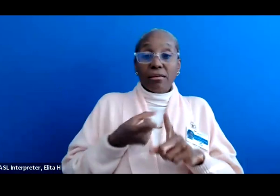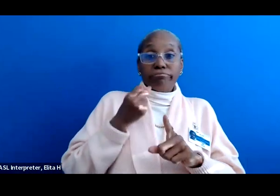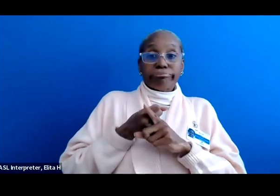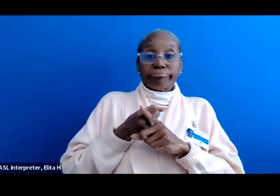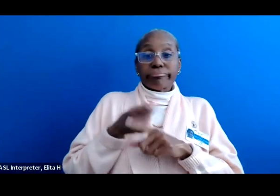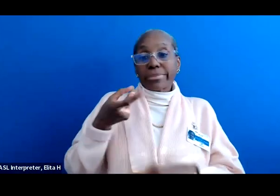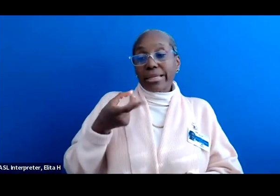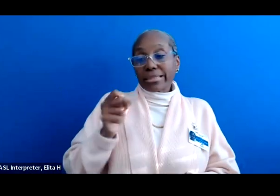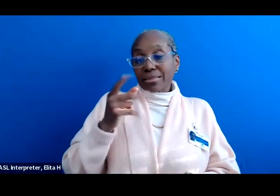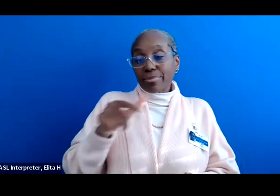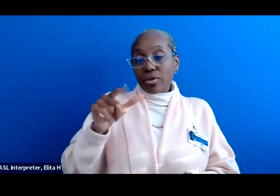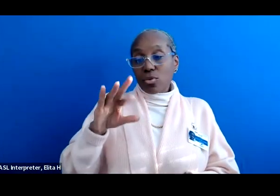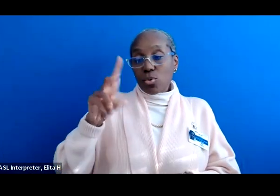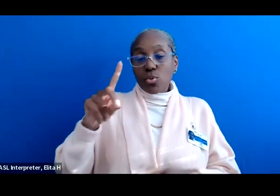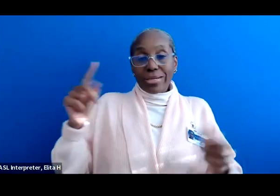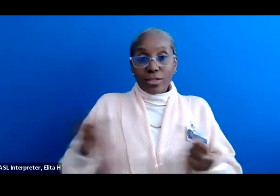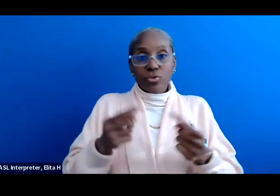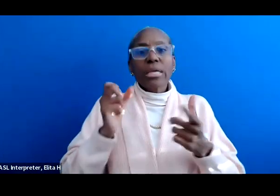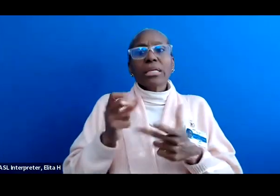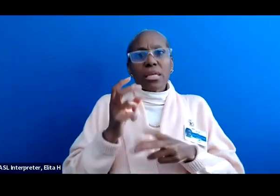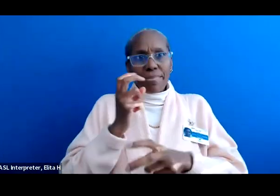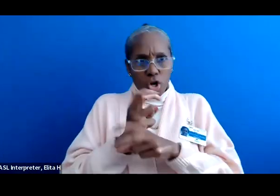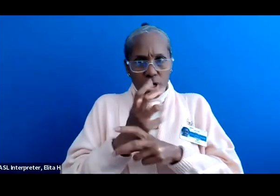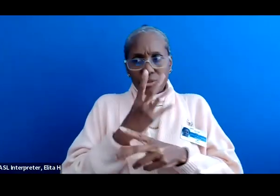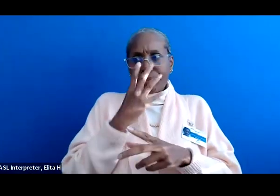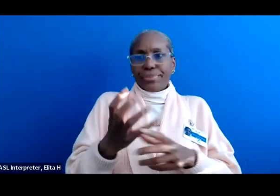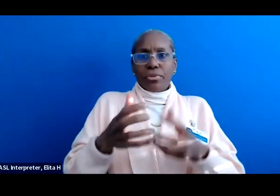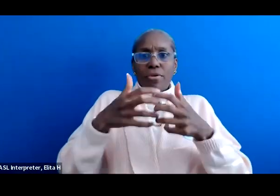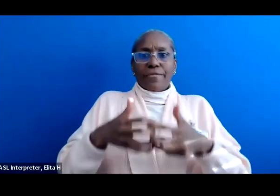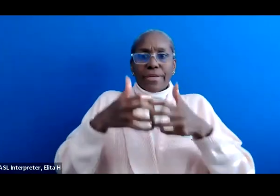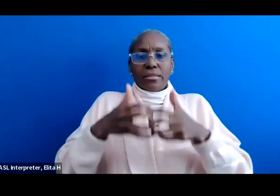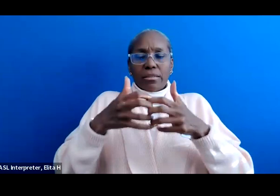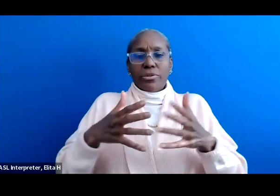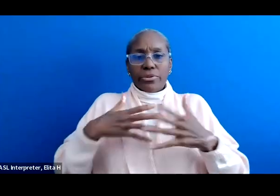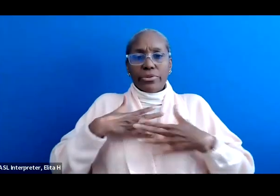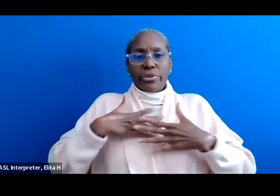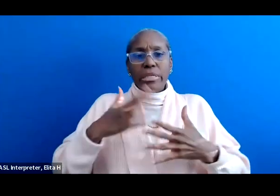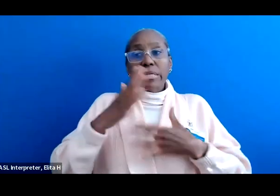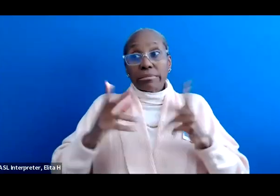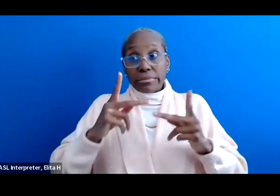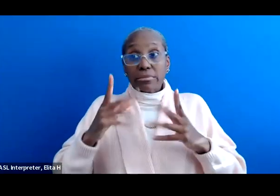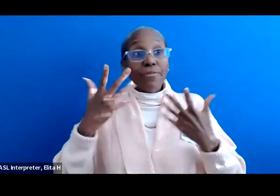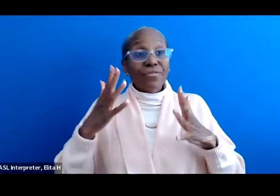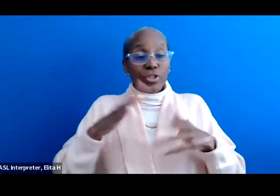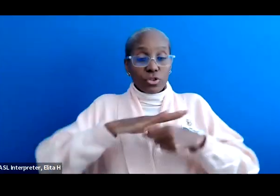spinal cord injury, sometimes it can be hard to get off the ventilator. Some people come out and even though they've had pressure dispersing